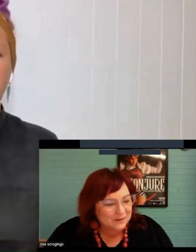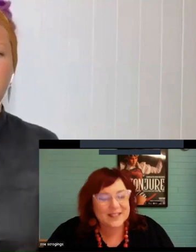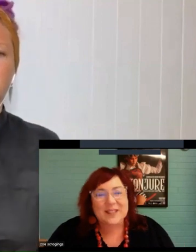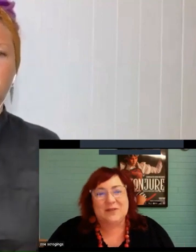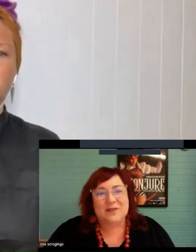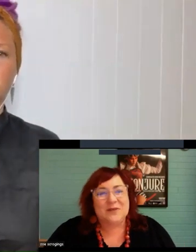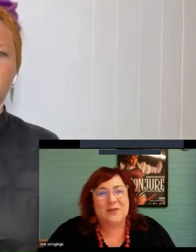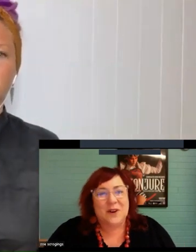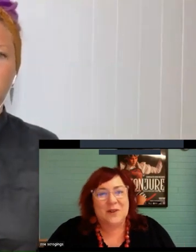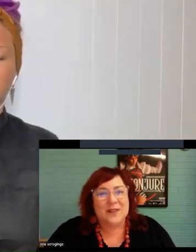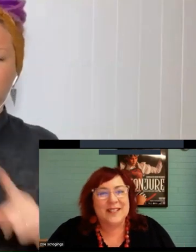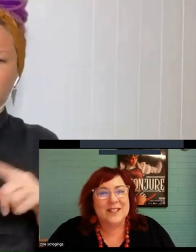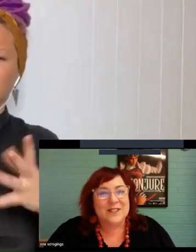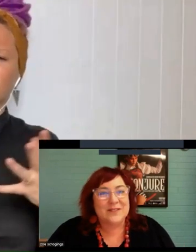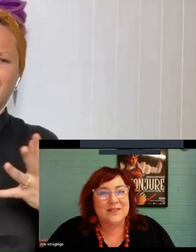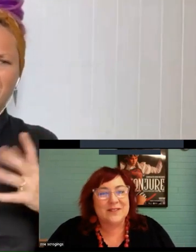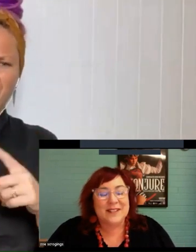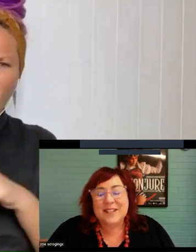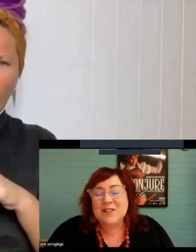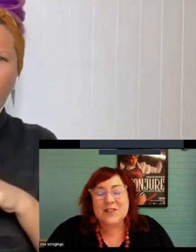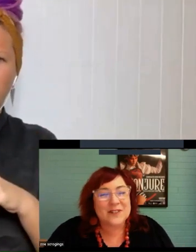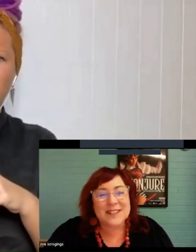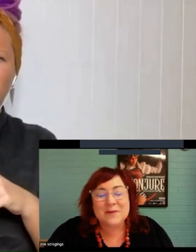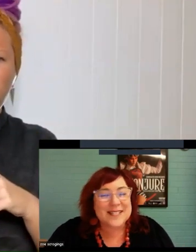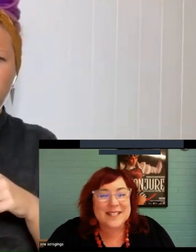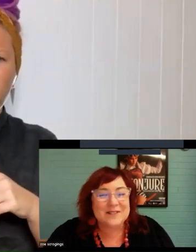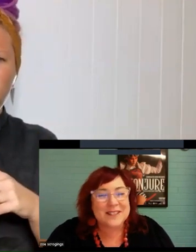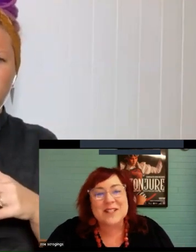a really crucial role in in, in ensuring that we're steering the